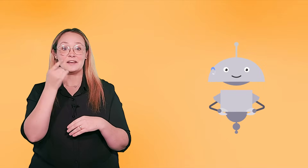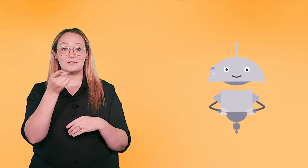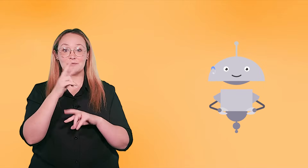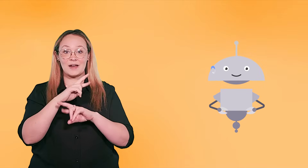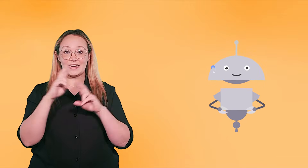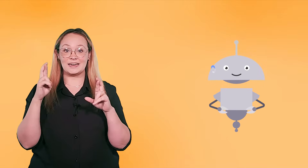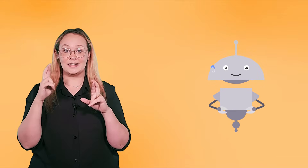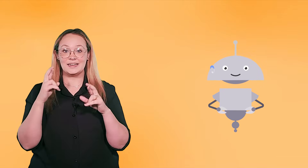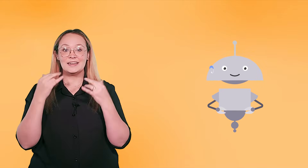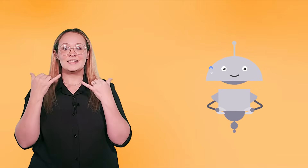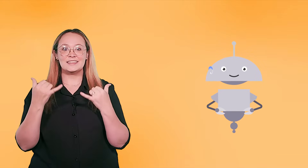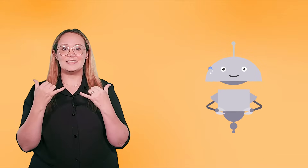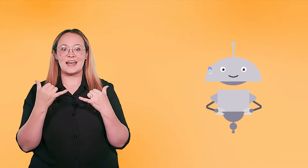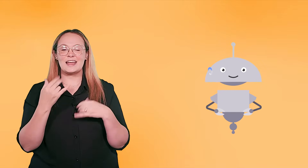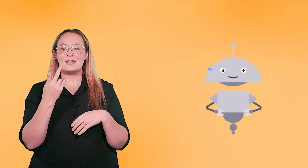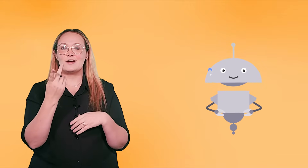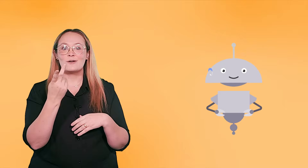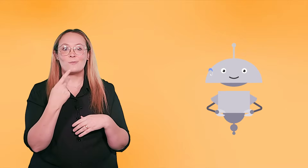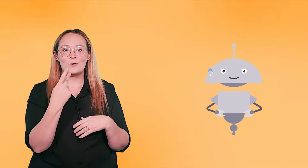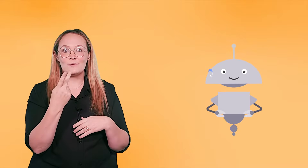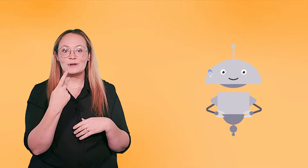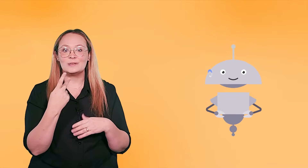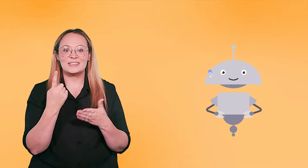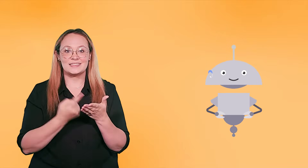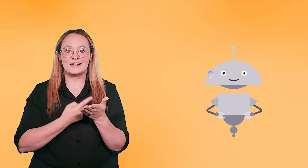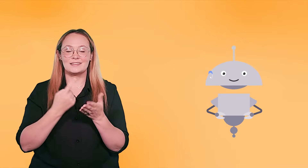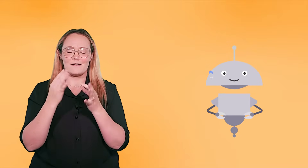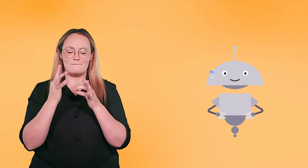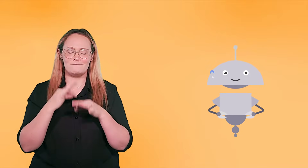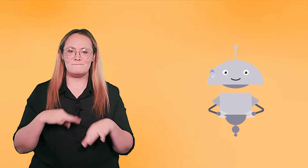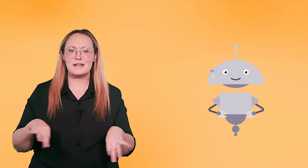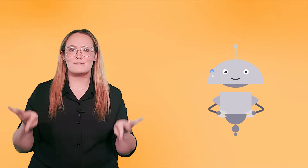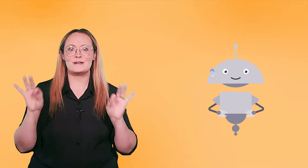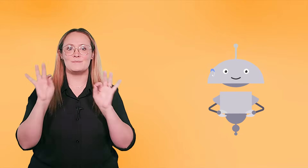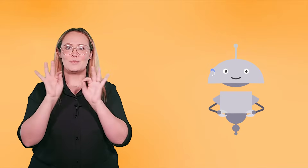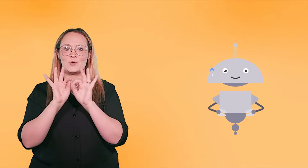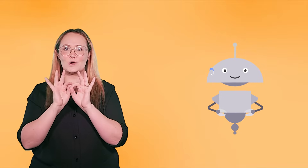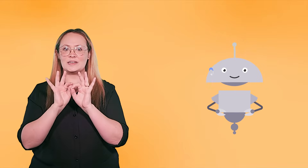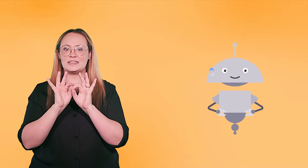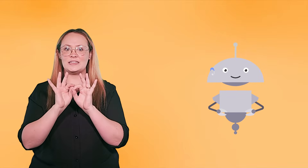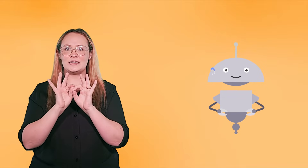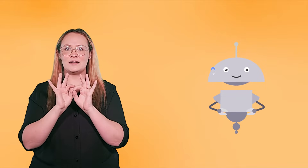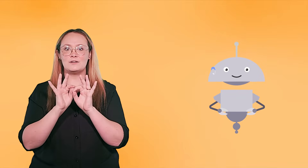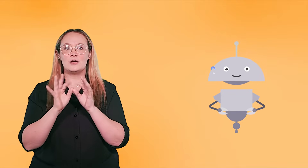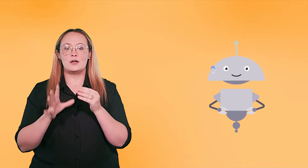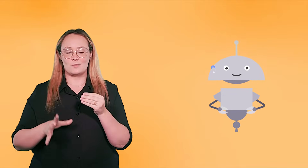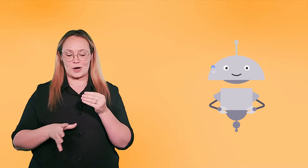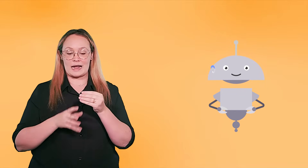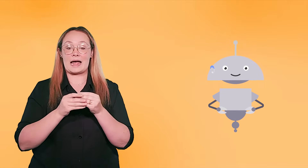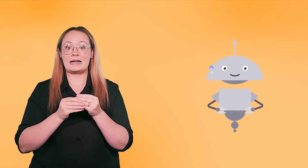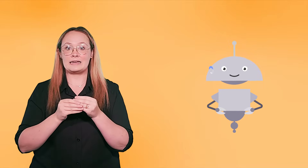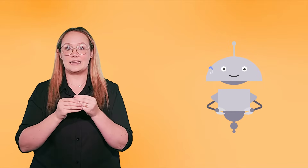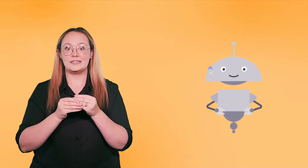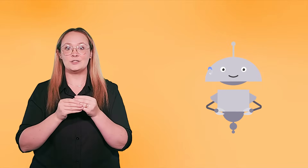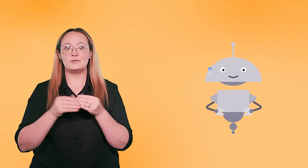If you're ready, today we will discuss a very important detail we're adding into